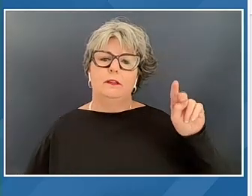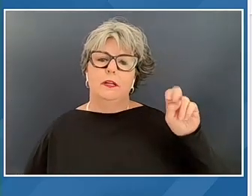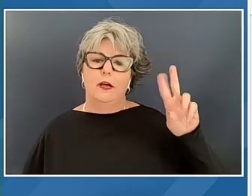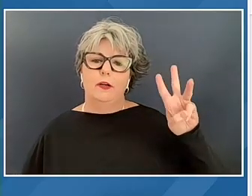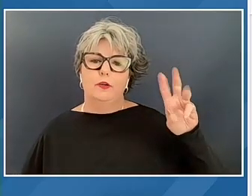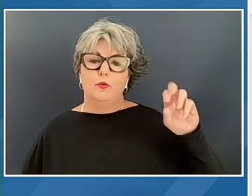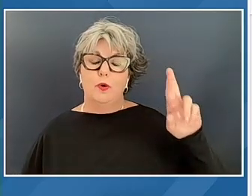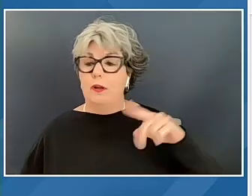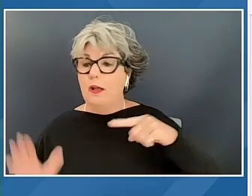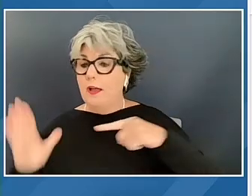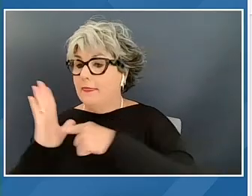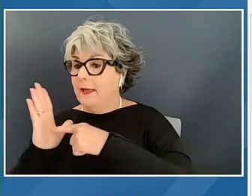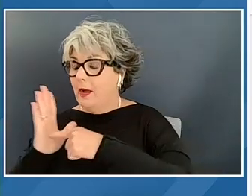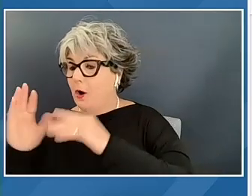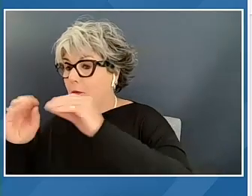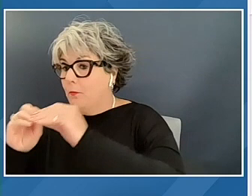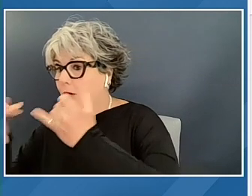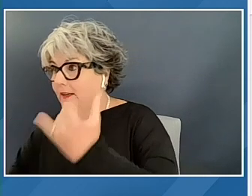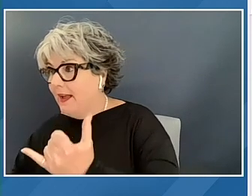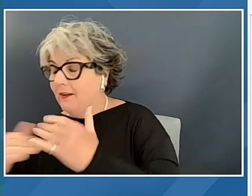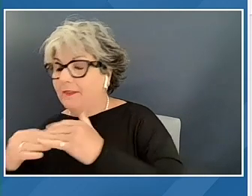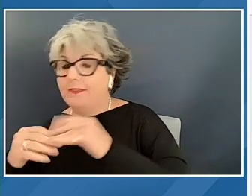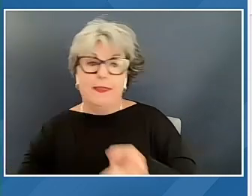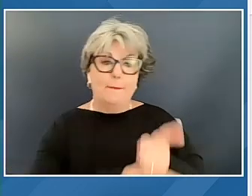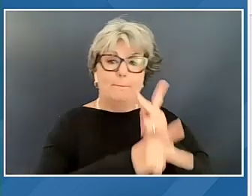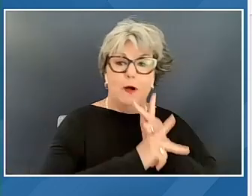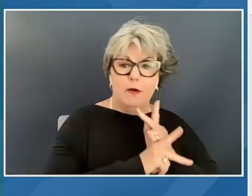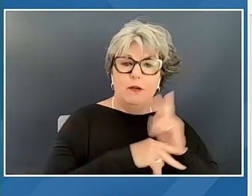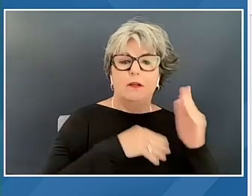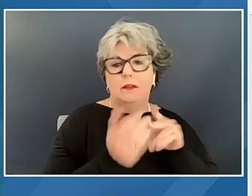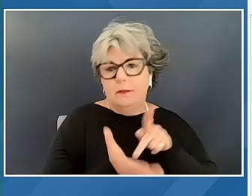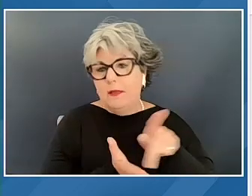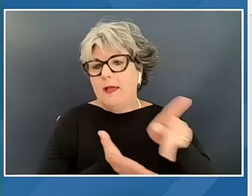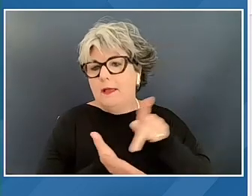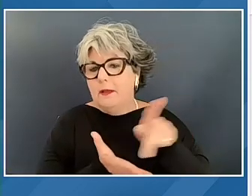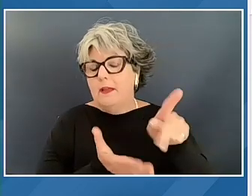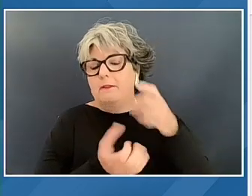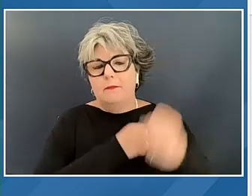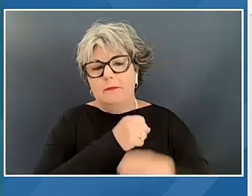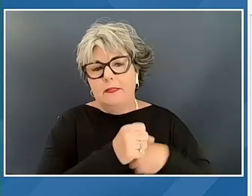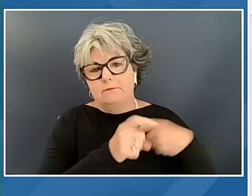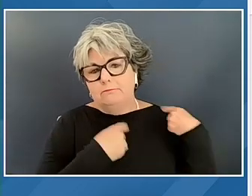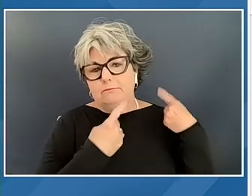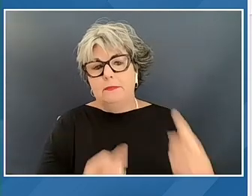originally borrowed, despite making payments for years. Many said that they felt like they could